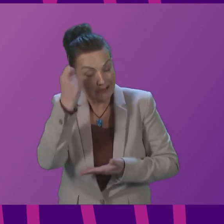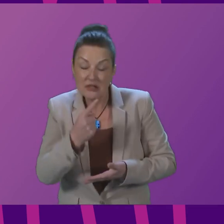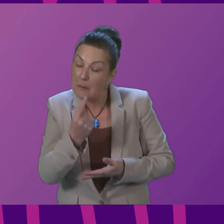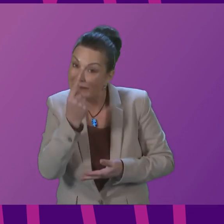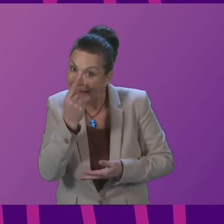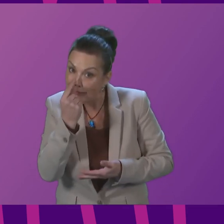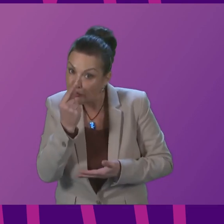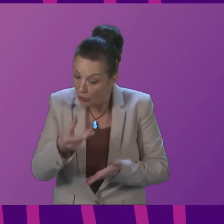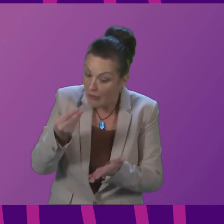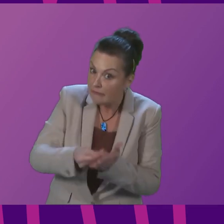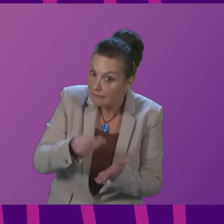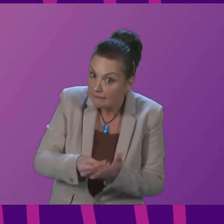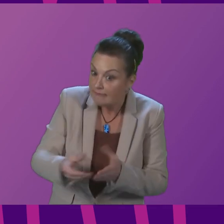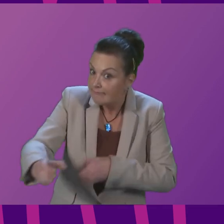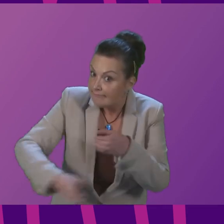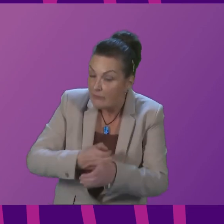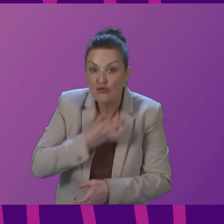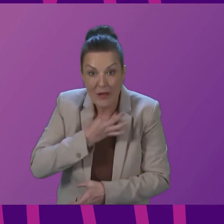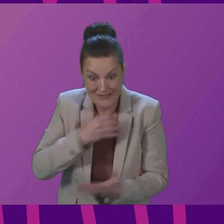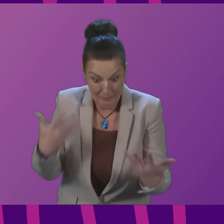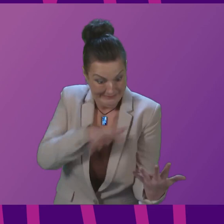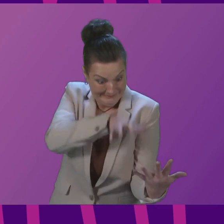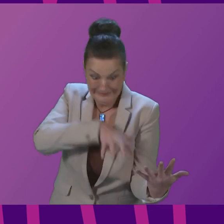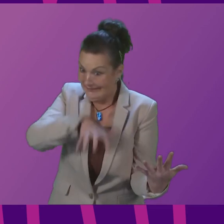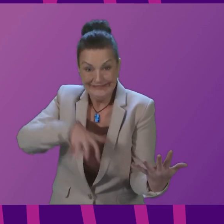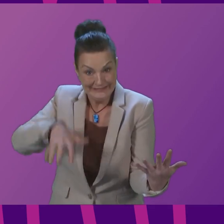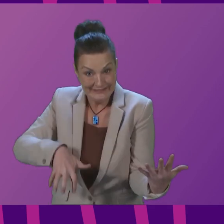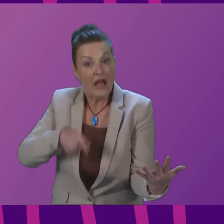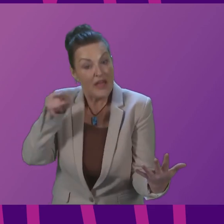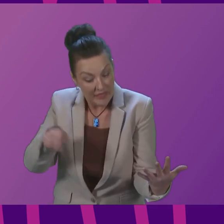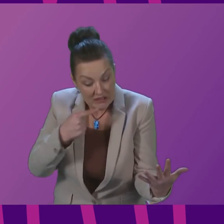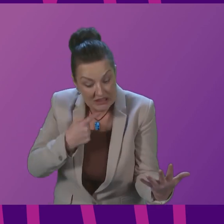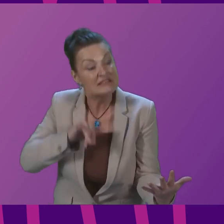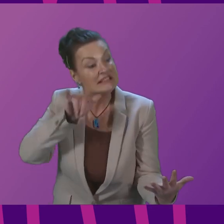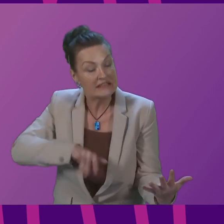course, the mitigations are set out in the submission—and that ministers are content to proceed.